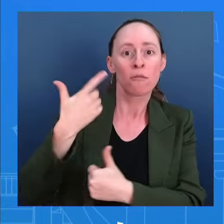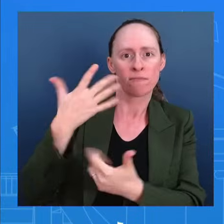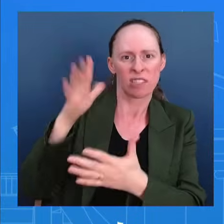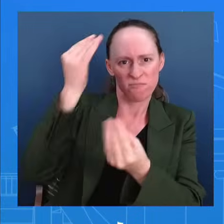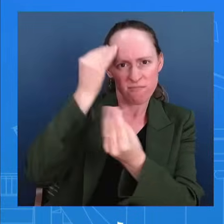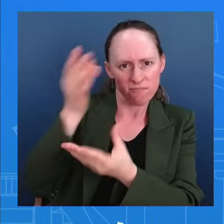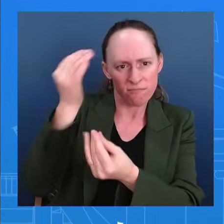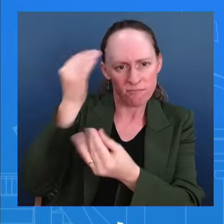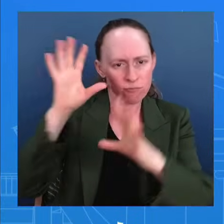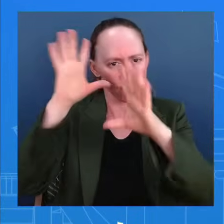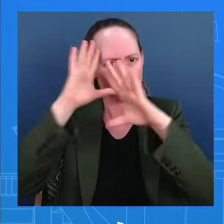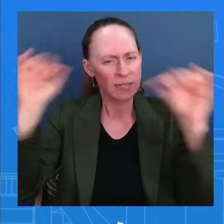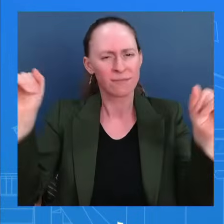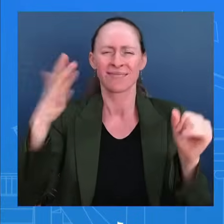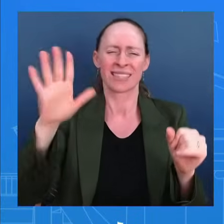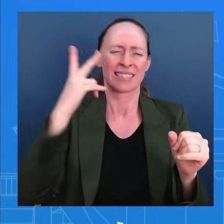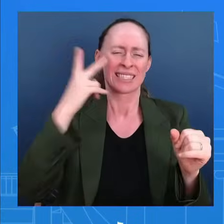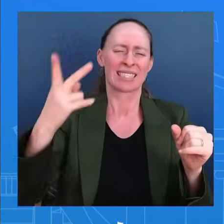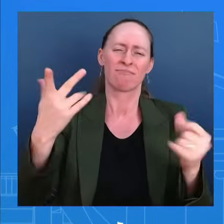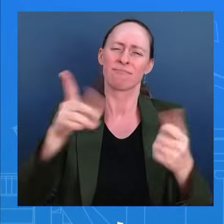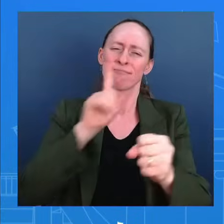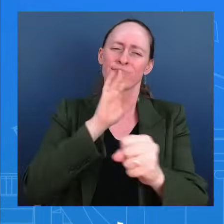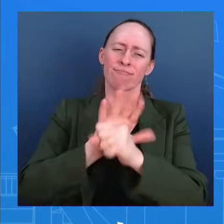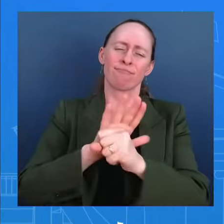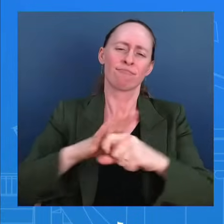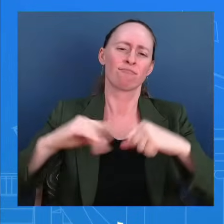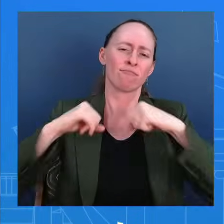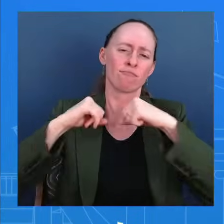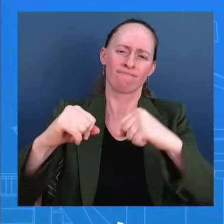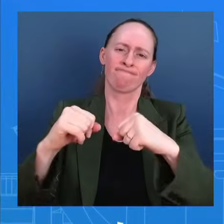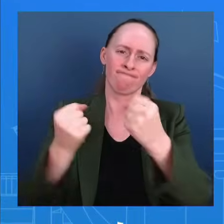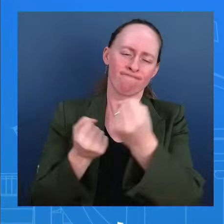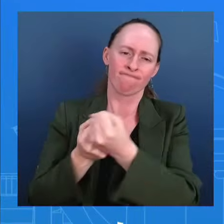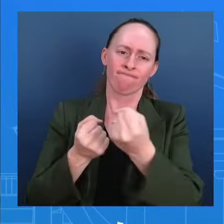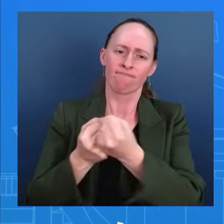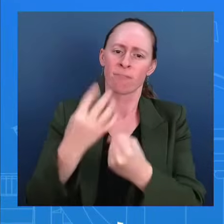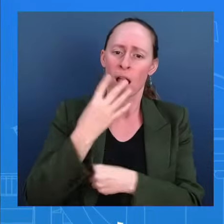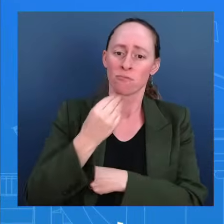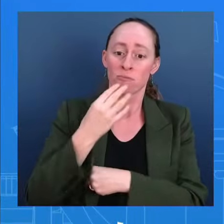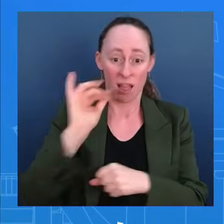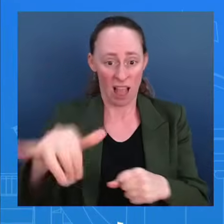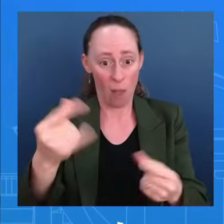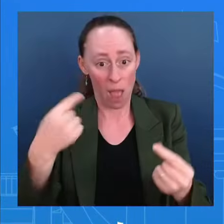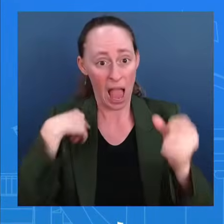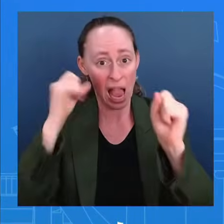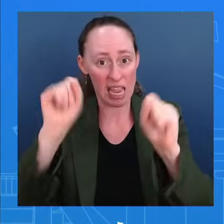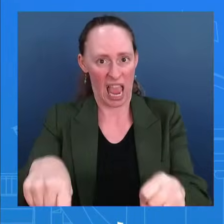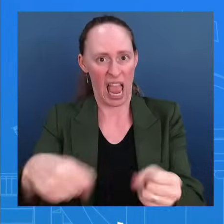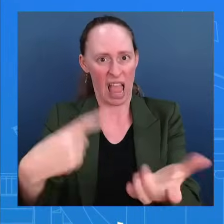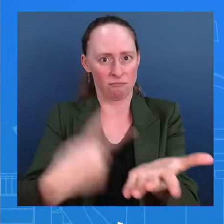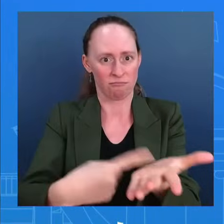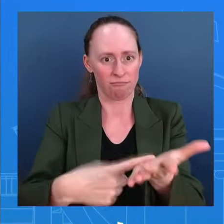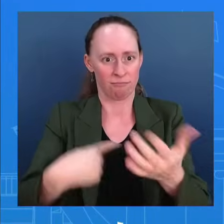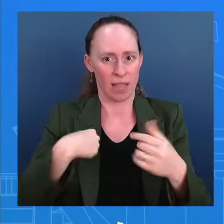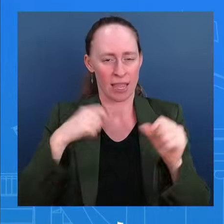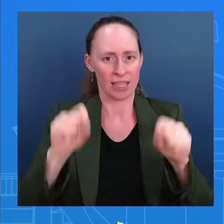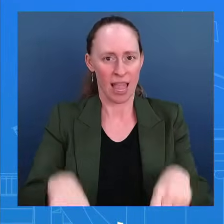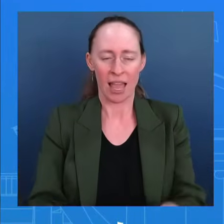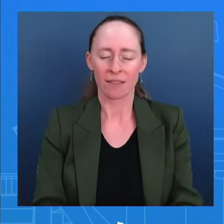continues to be ironclad. That is what I can speak to, and that is what we're focused on. The Press: One -- one more -- Ms. Jean-Pierre: And as you know, we have a hurricane, Milton, that's coming,